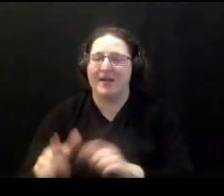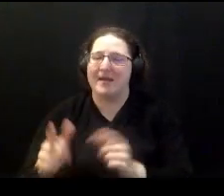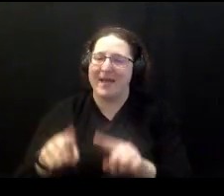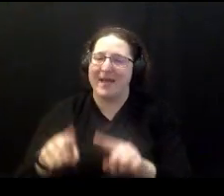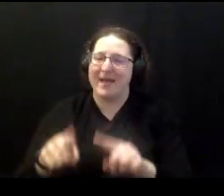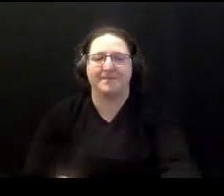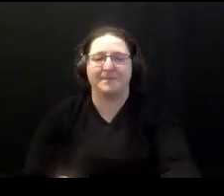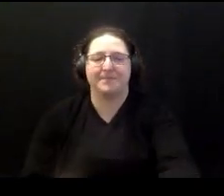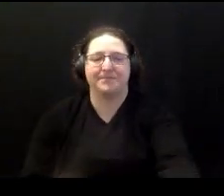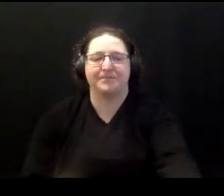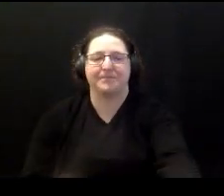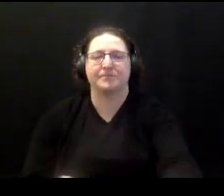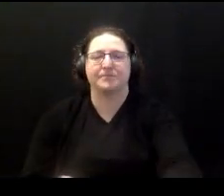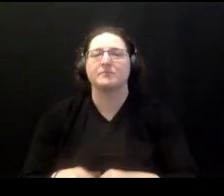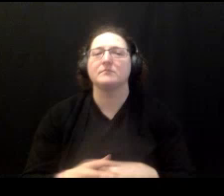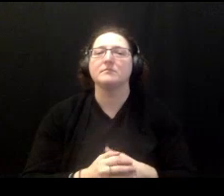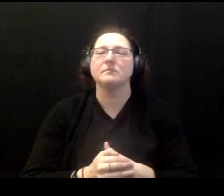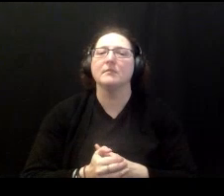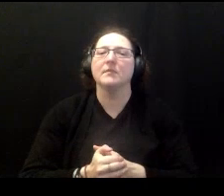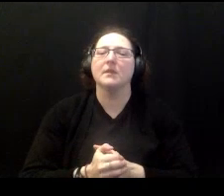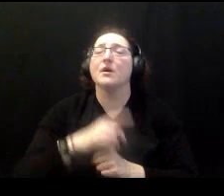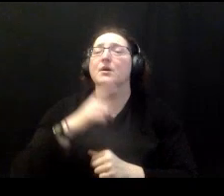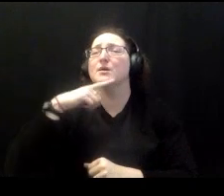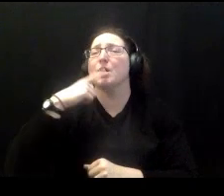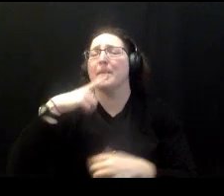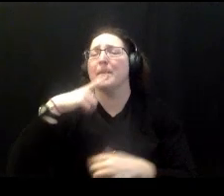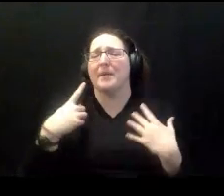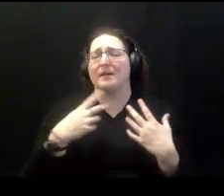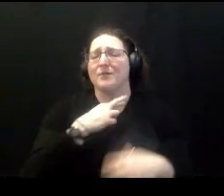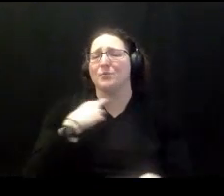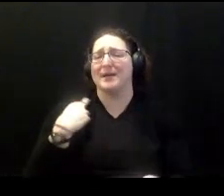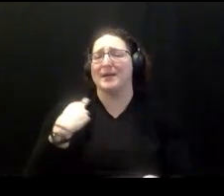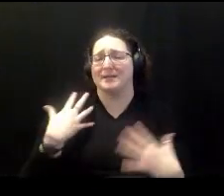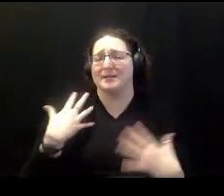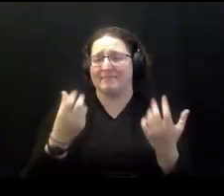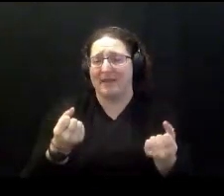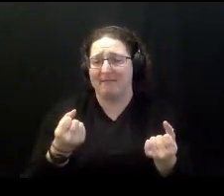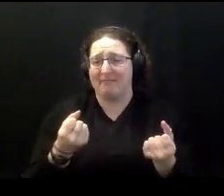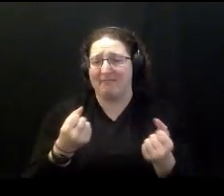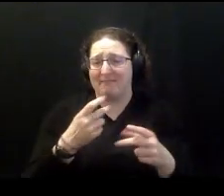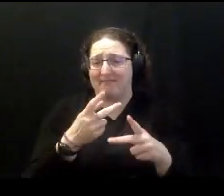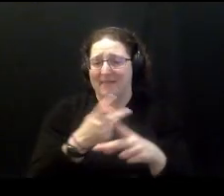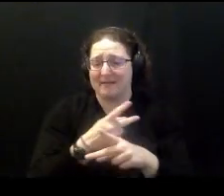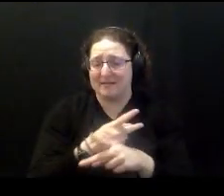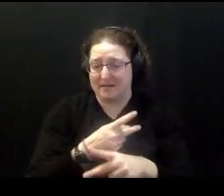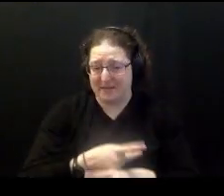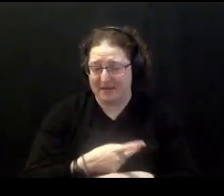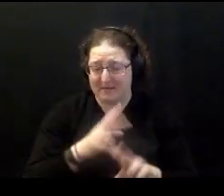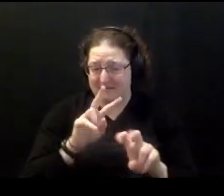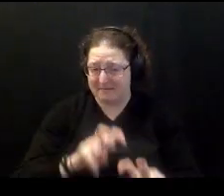So, what sets a public health risk assessment apart from traditional risk assessments? Most risk assessments tend to look at the impact